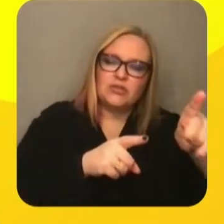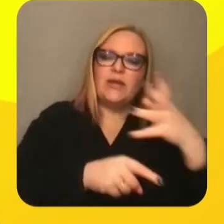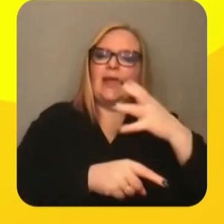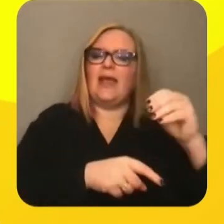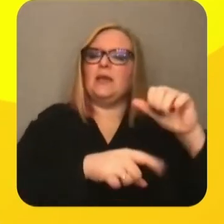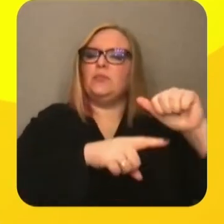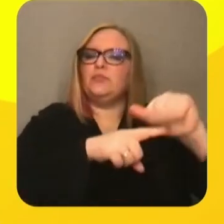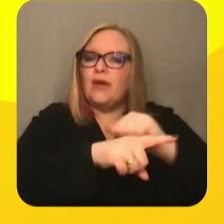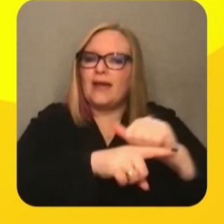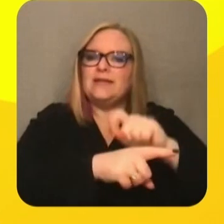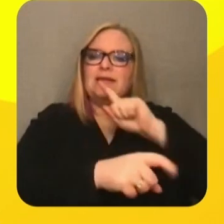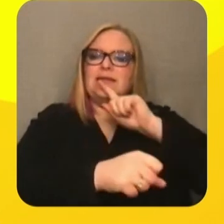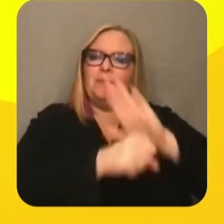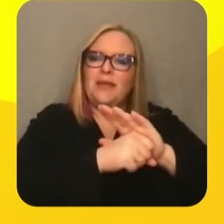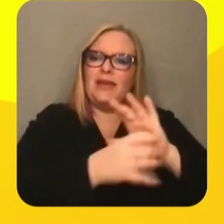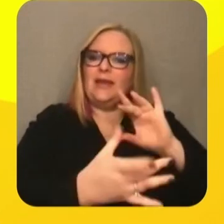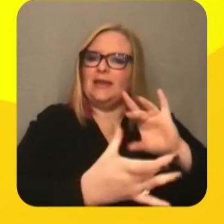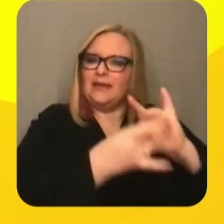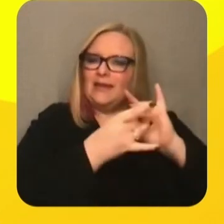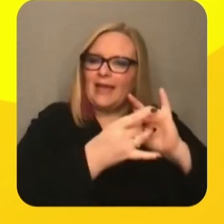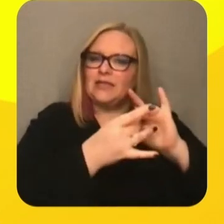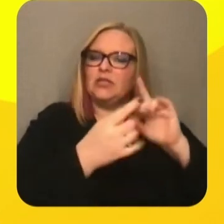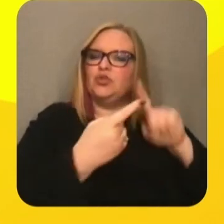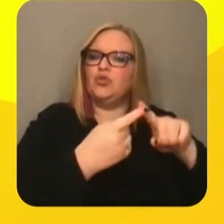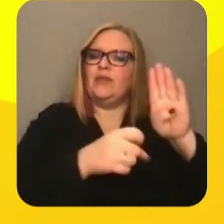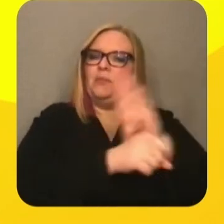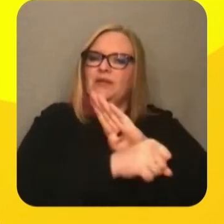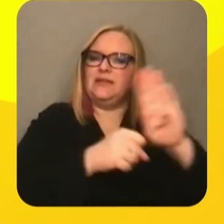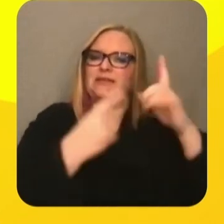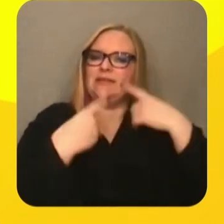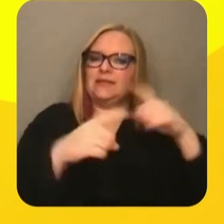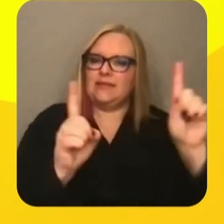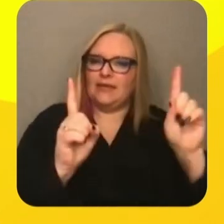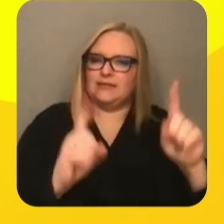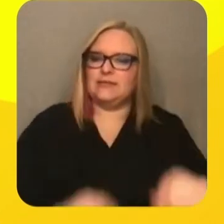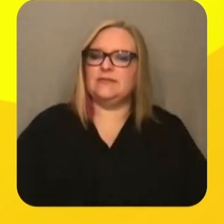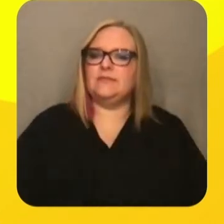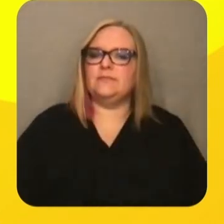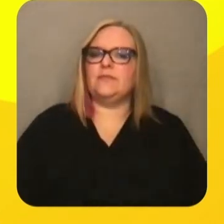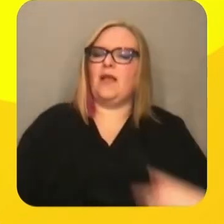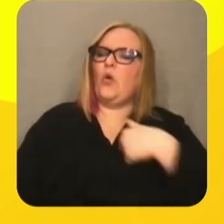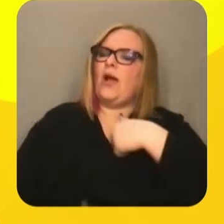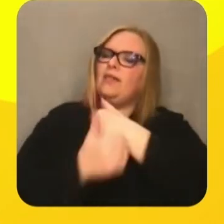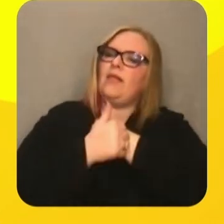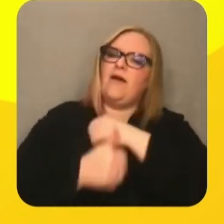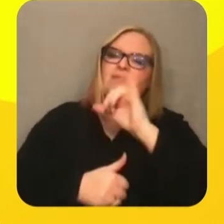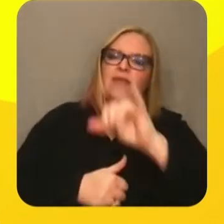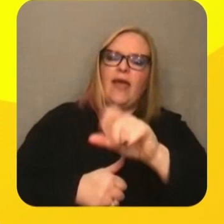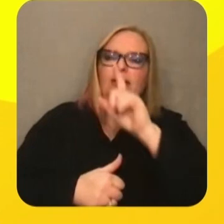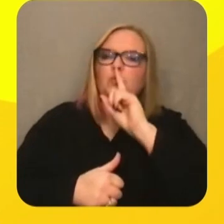and connected to the business success of any firm. I love that. And that's certainly what we're seeing corporations